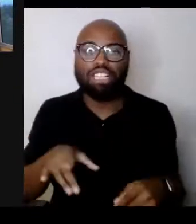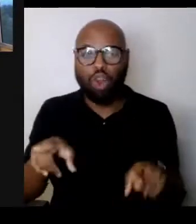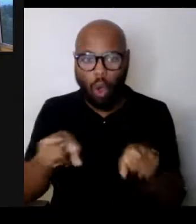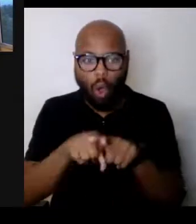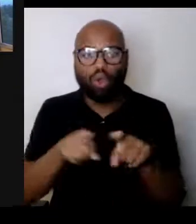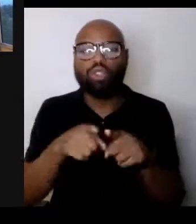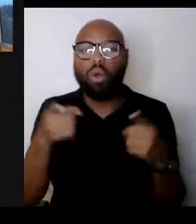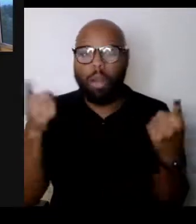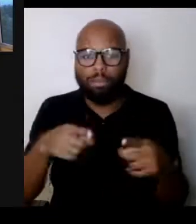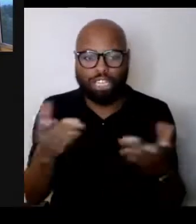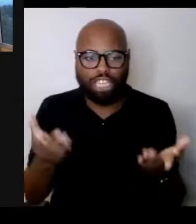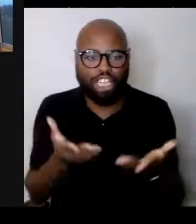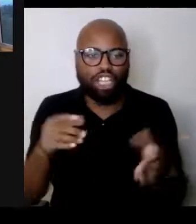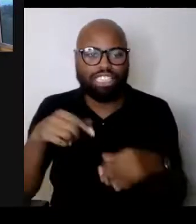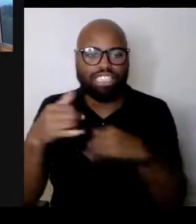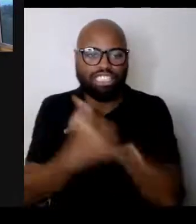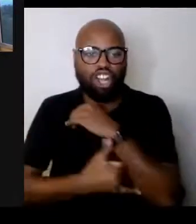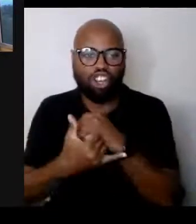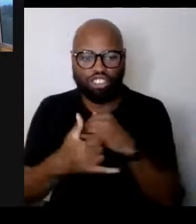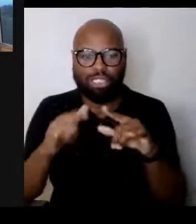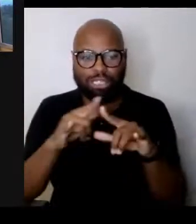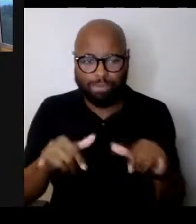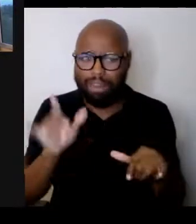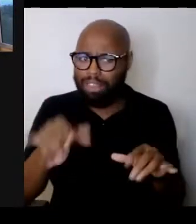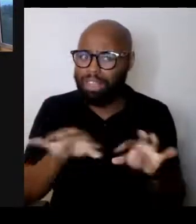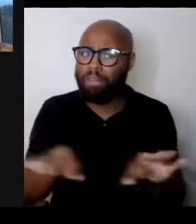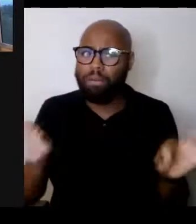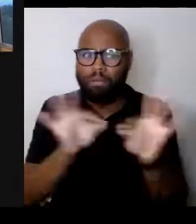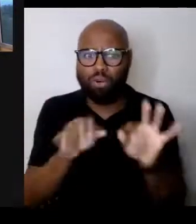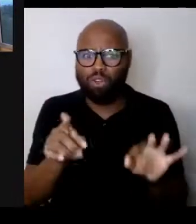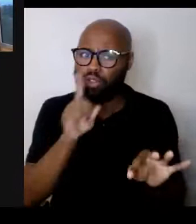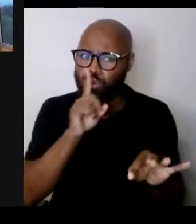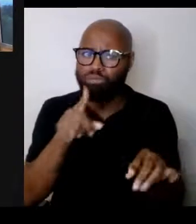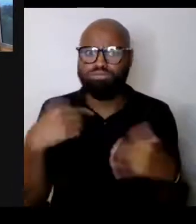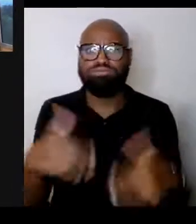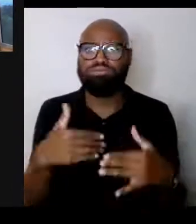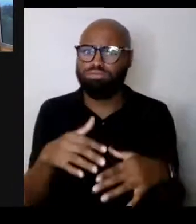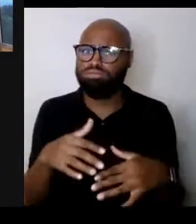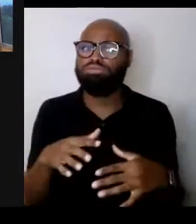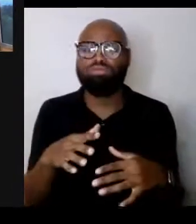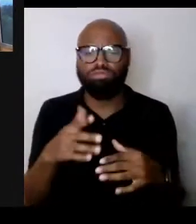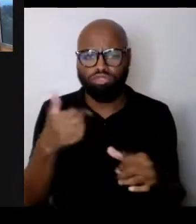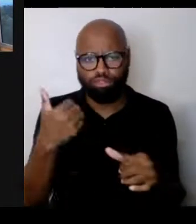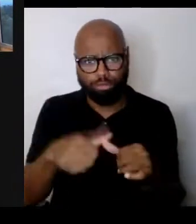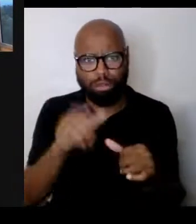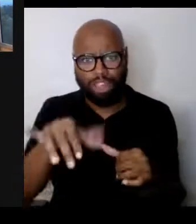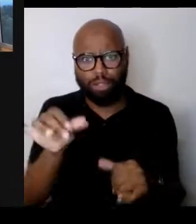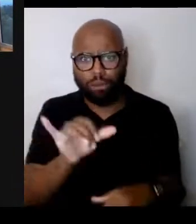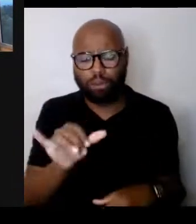And I think that that's very important to round ourselves in as well. I'm gonna move into another question from the audience